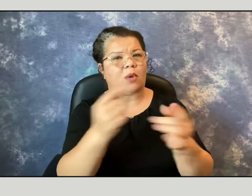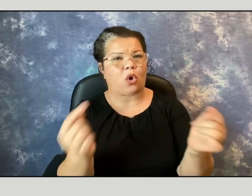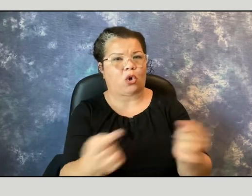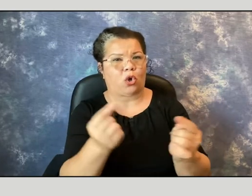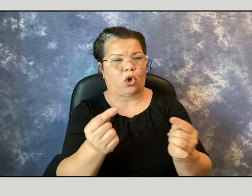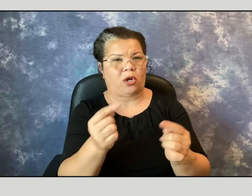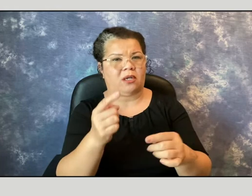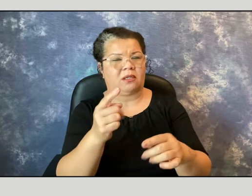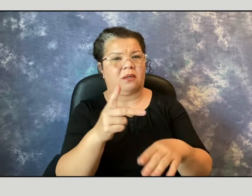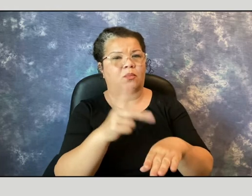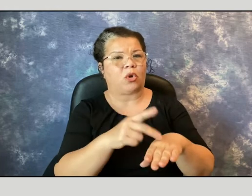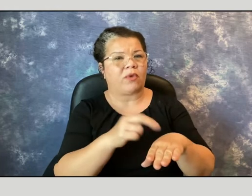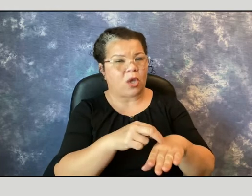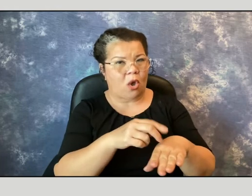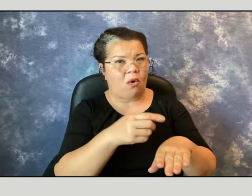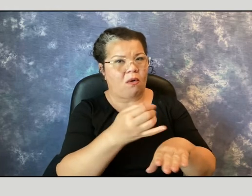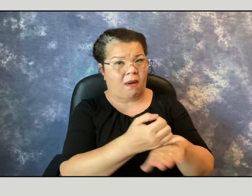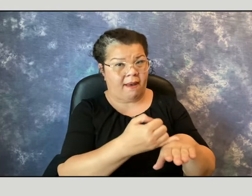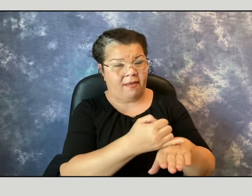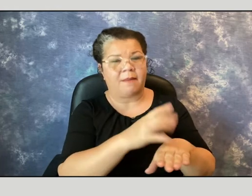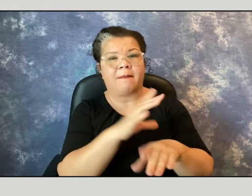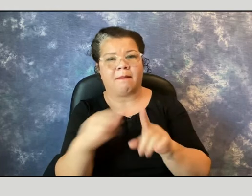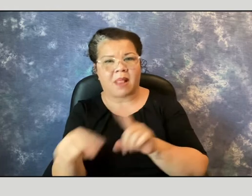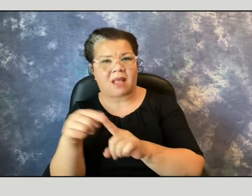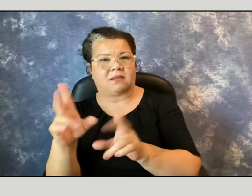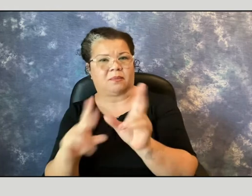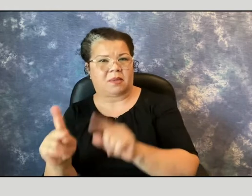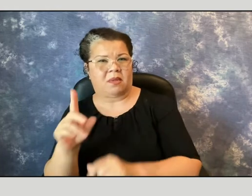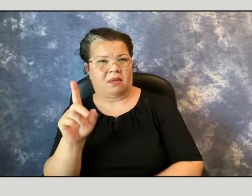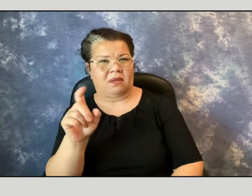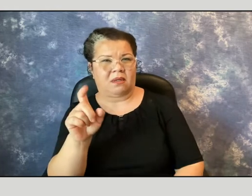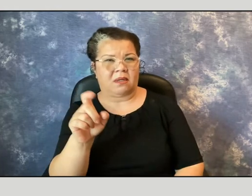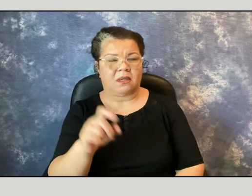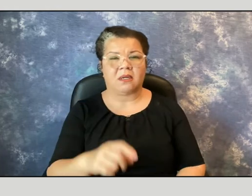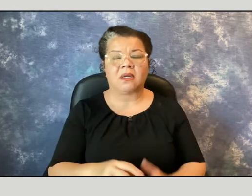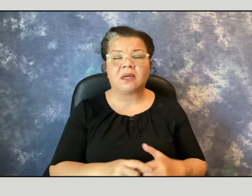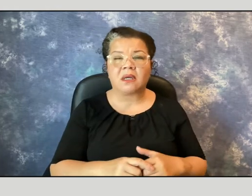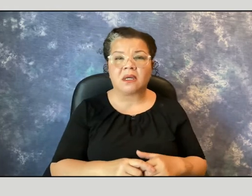when you think about an undeniably beautiful